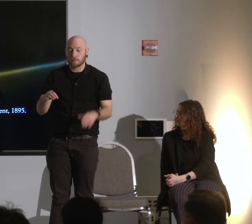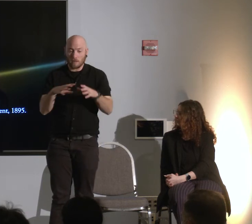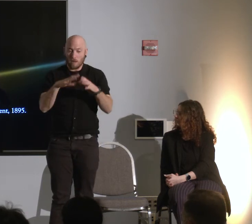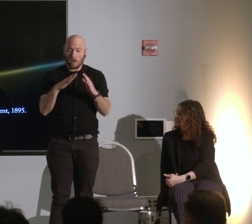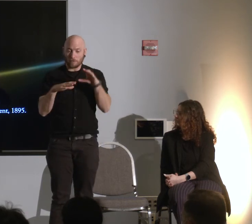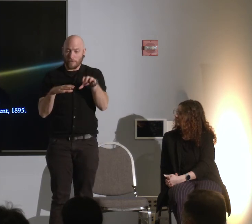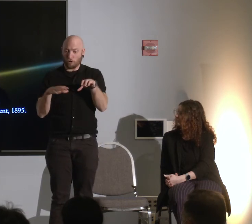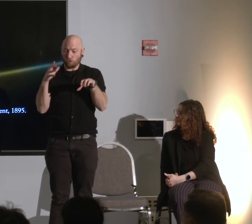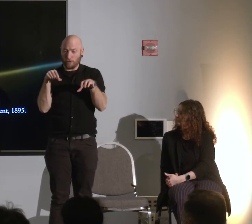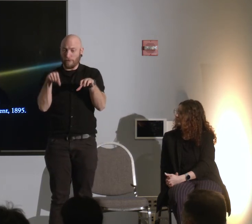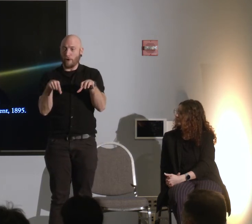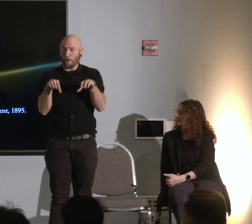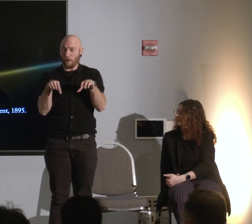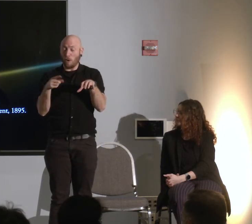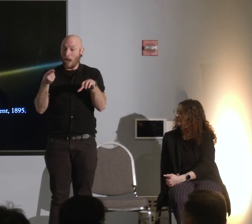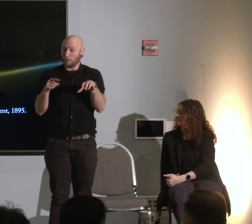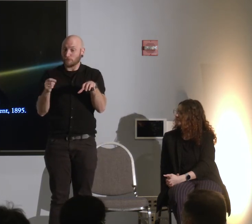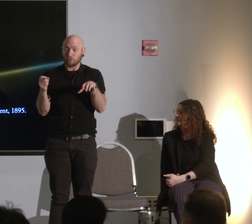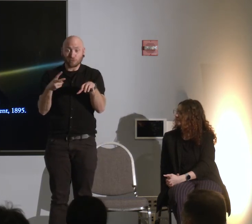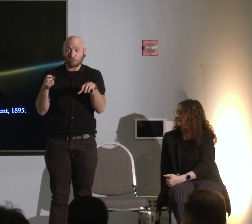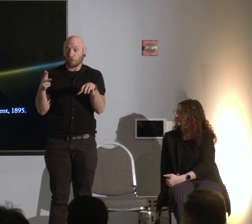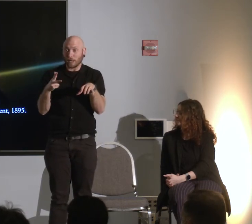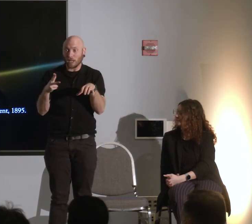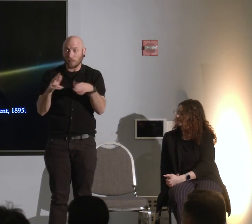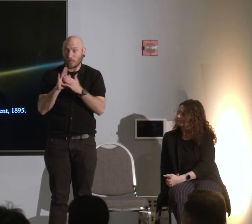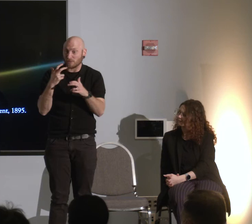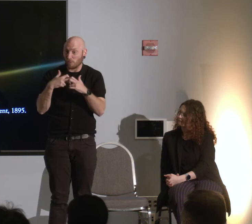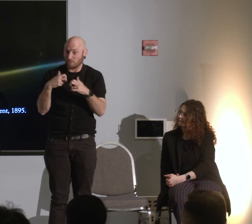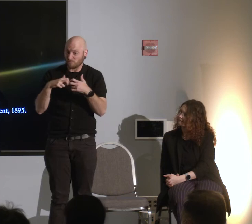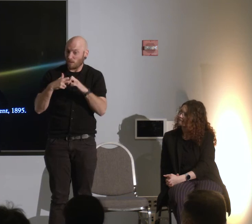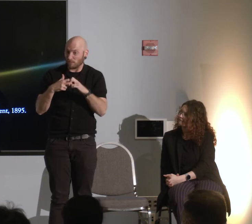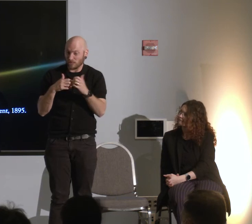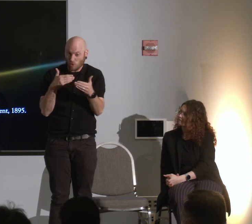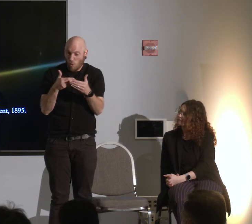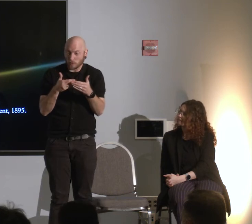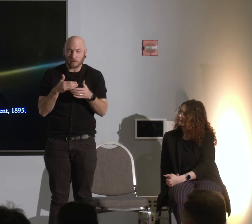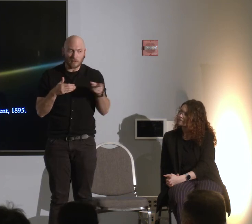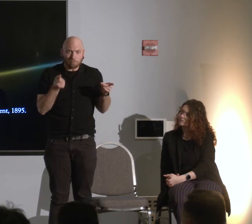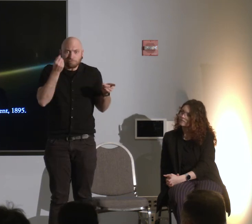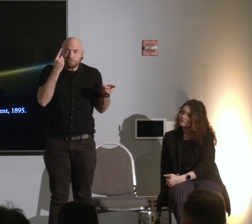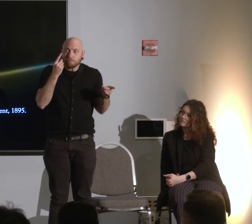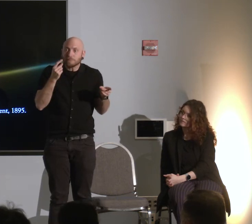I've done, a few years later, you realize it's a problem. He understood that a landscape designer had